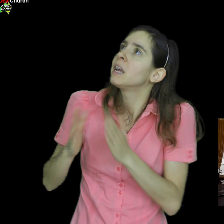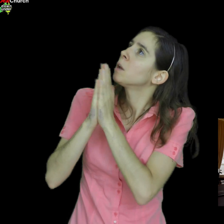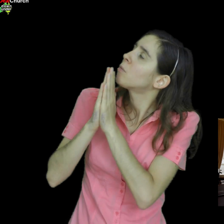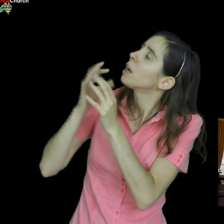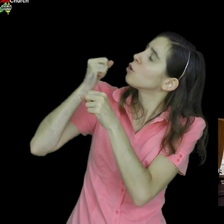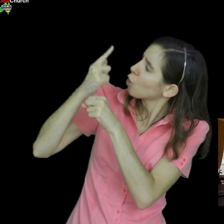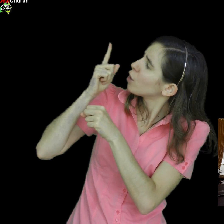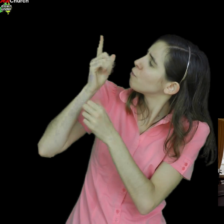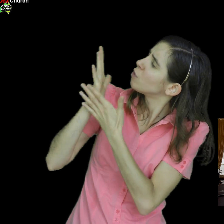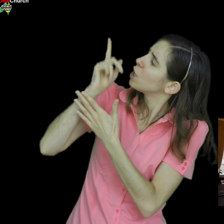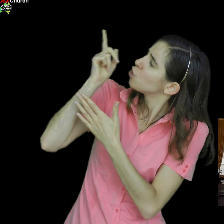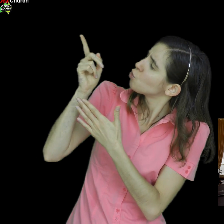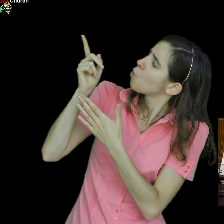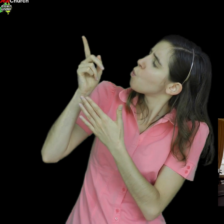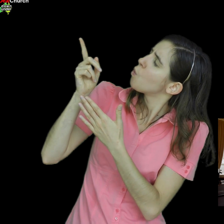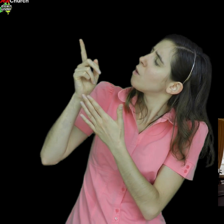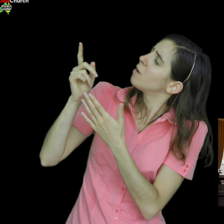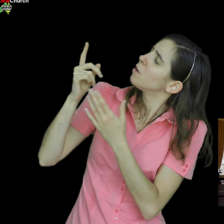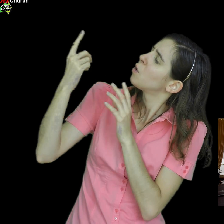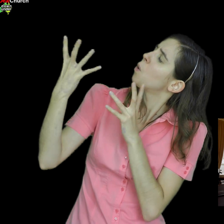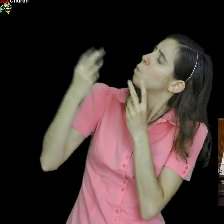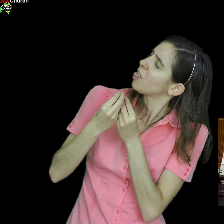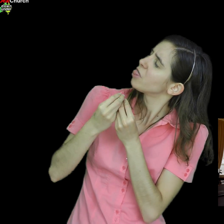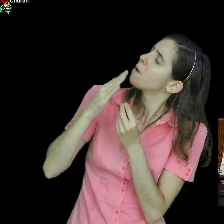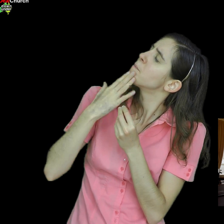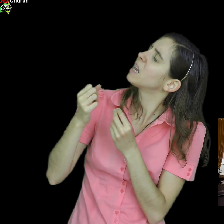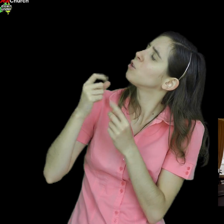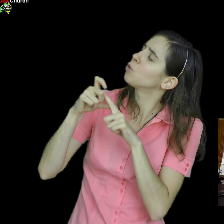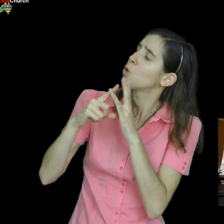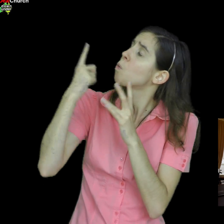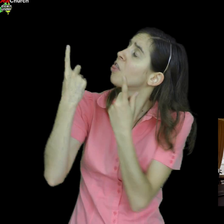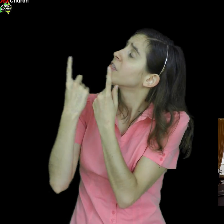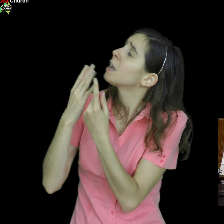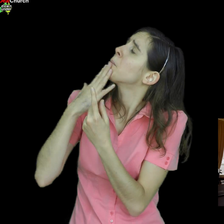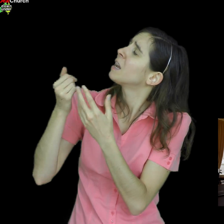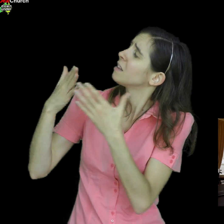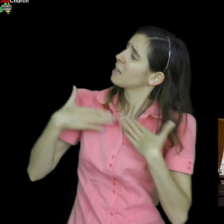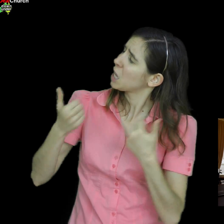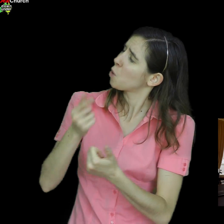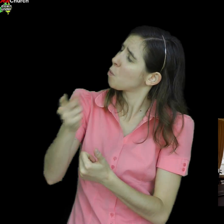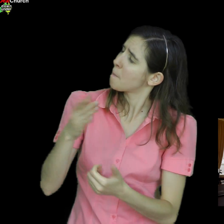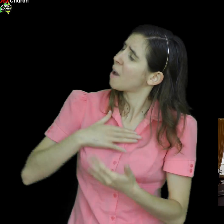really are there, I ask that You do just one thing. Please heal my son! If you do,